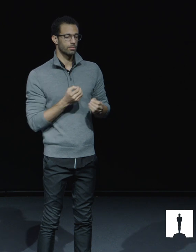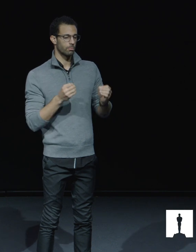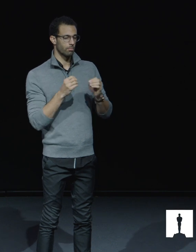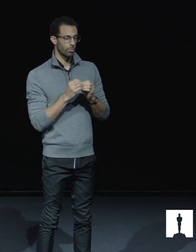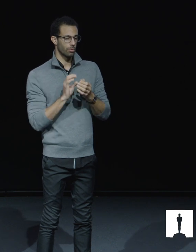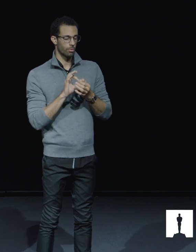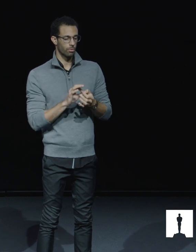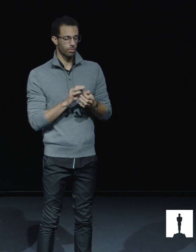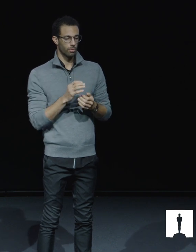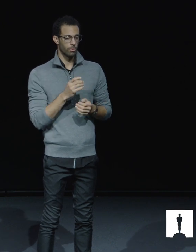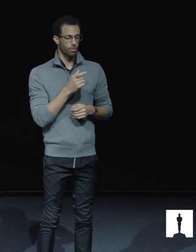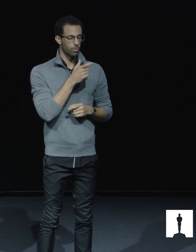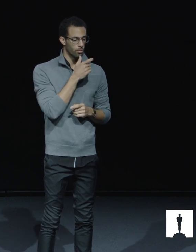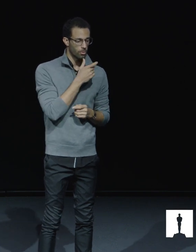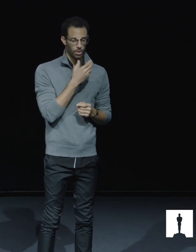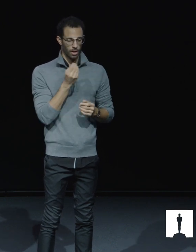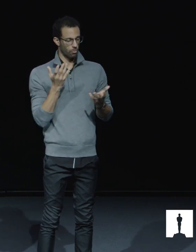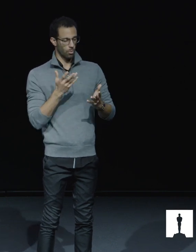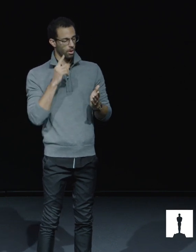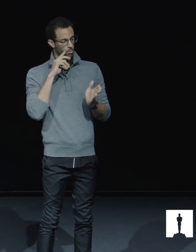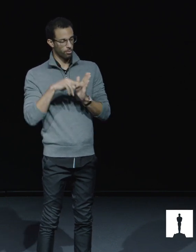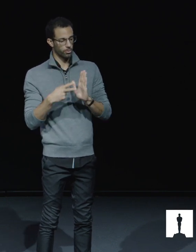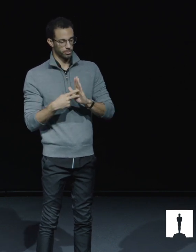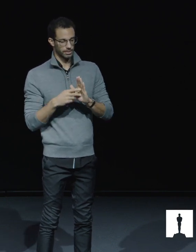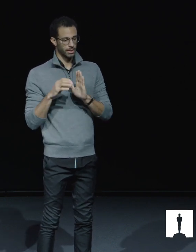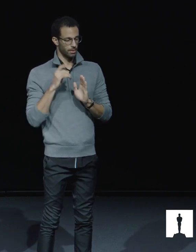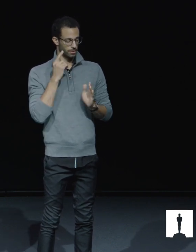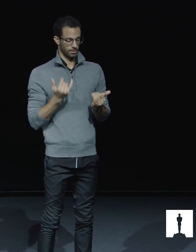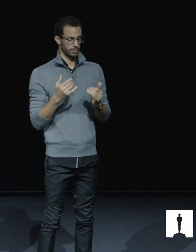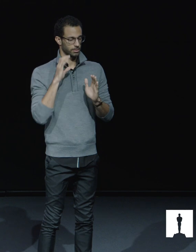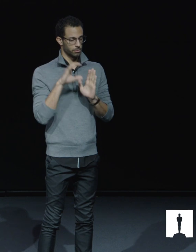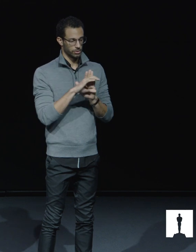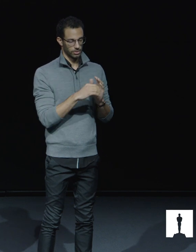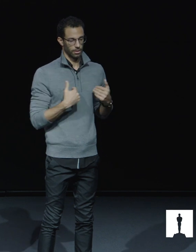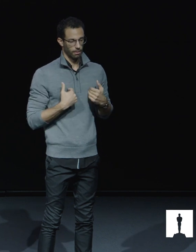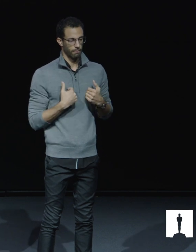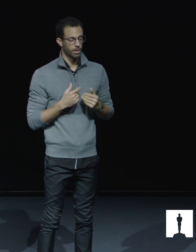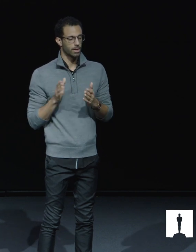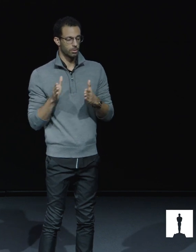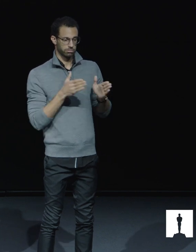what purposes these images serve. He pivots through in a way from the comic bug-eyed terror